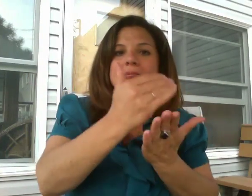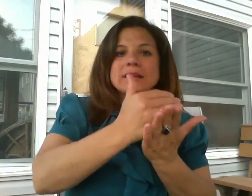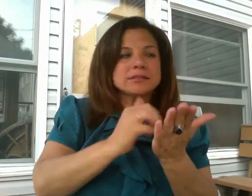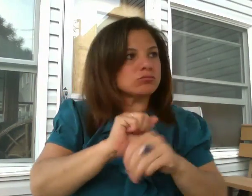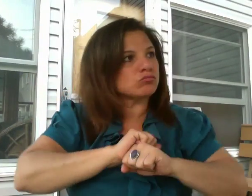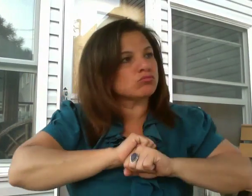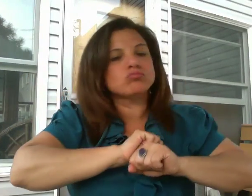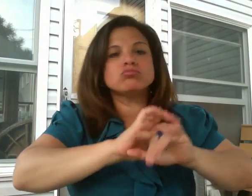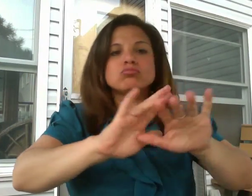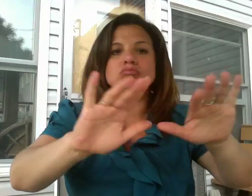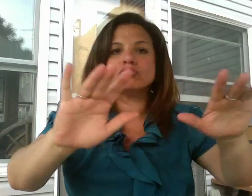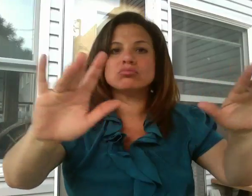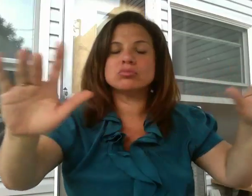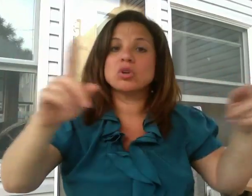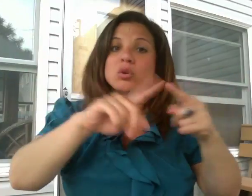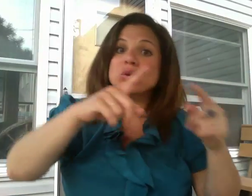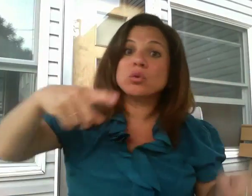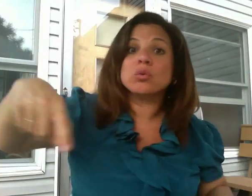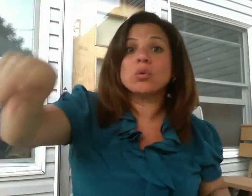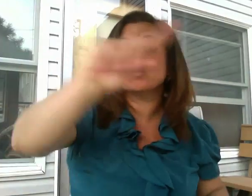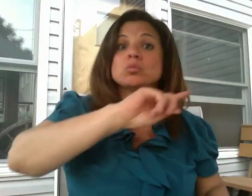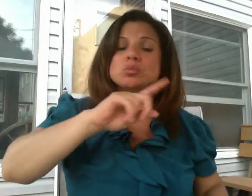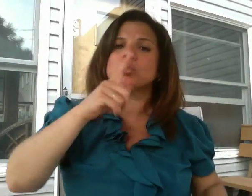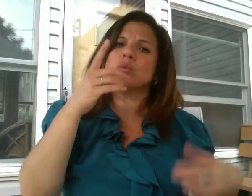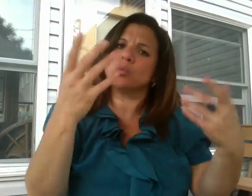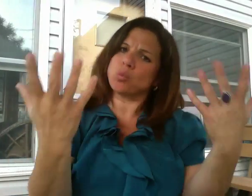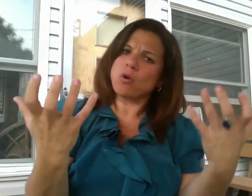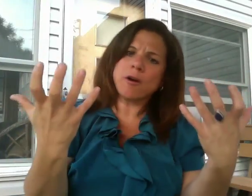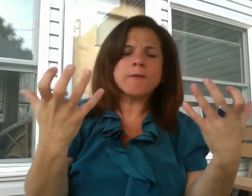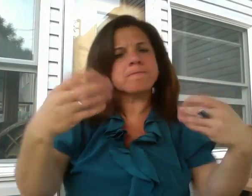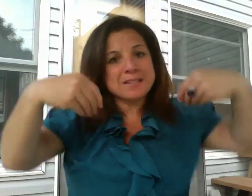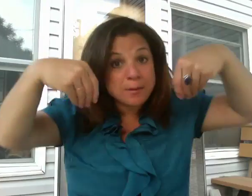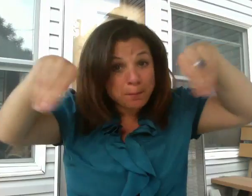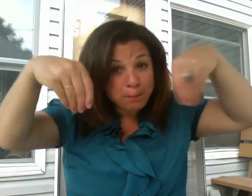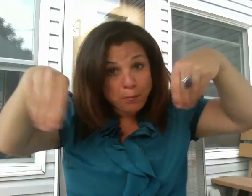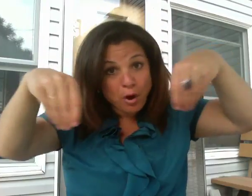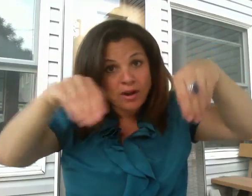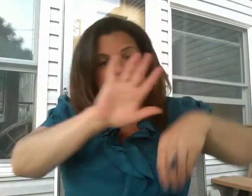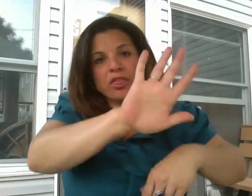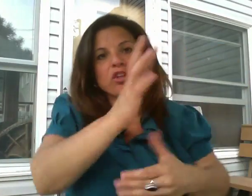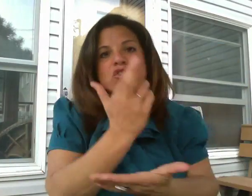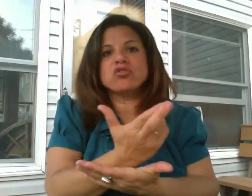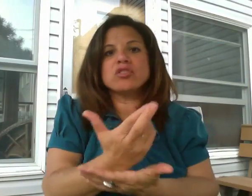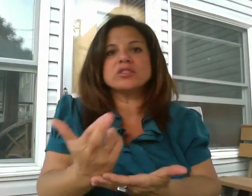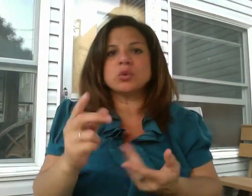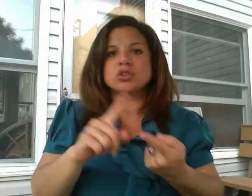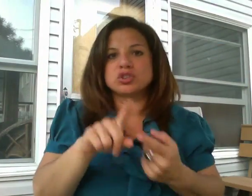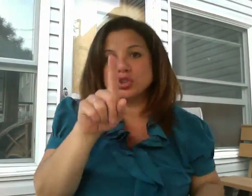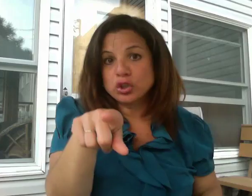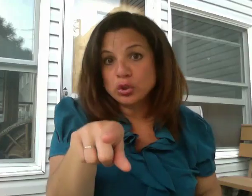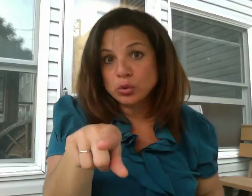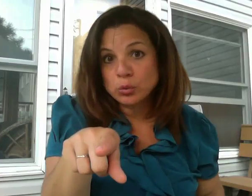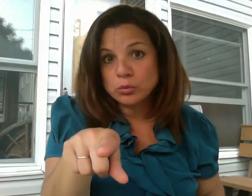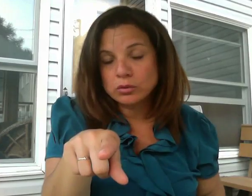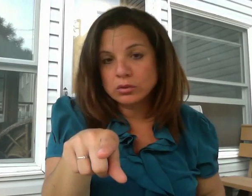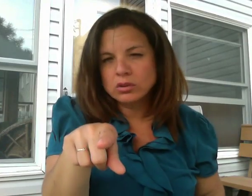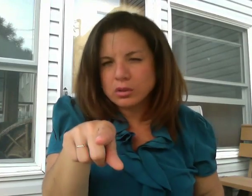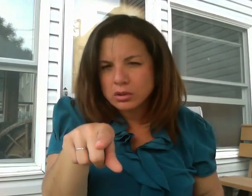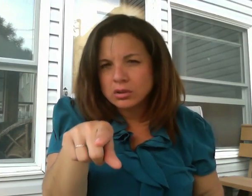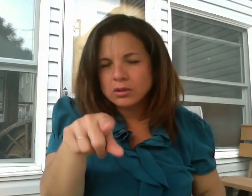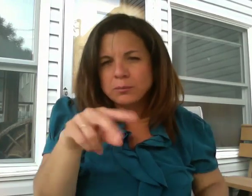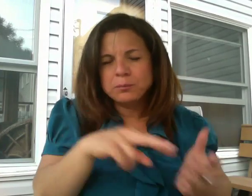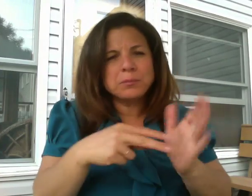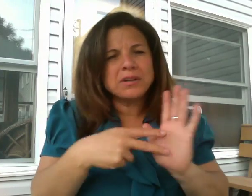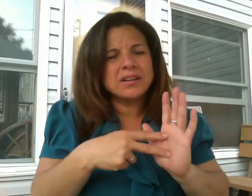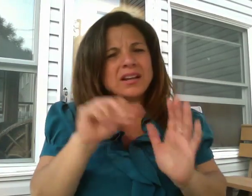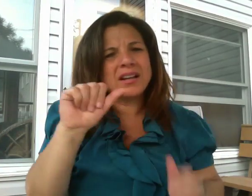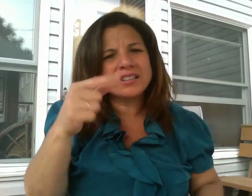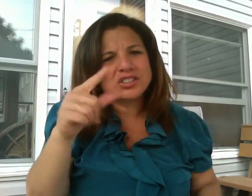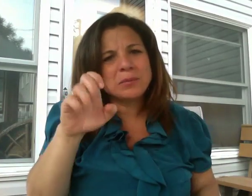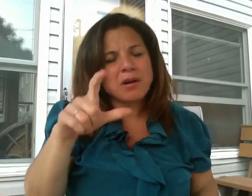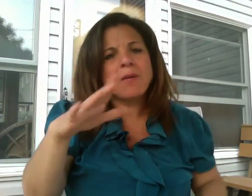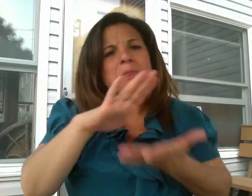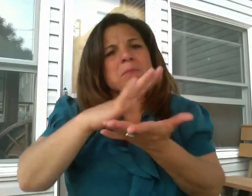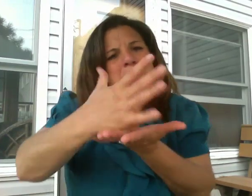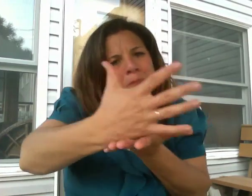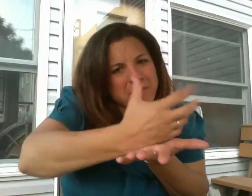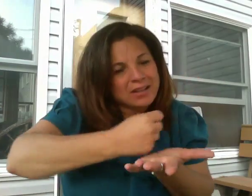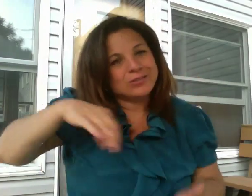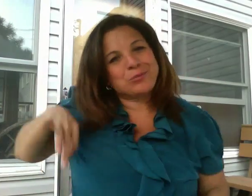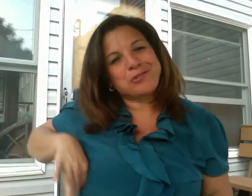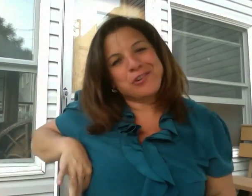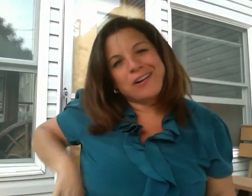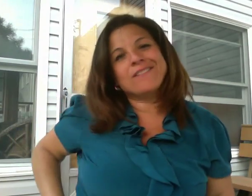list that will be distributed to those who want to market their resources to you. This means AG Bell makes a profit out of your name.